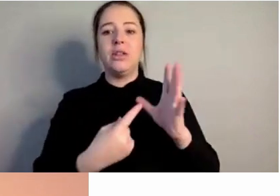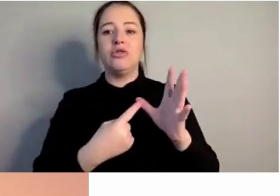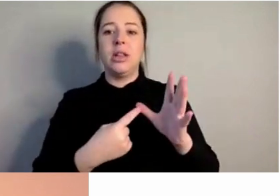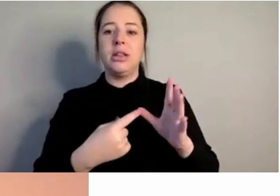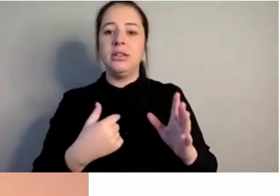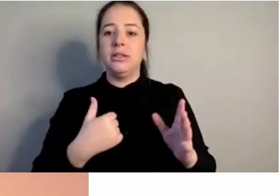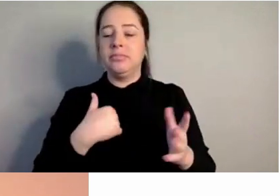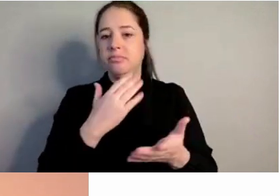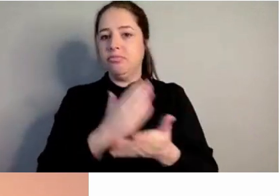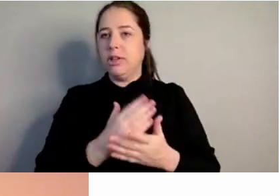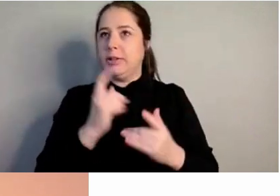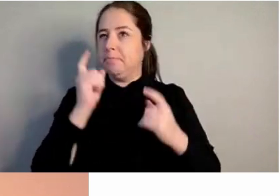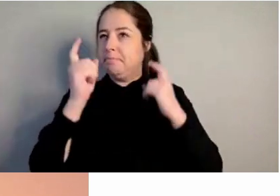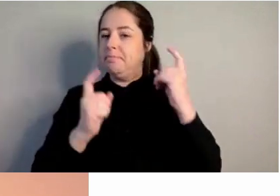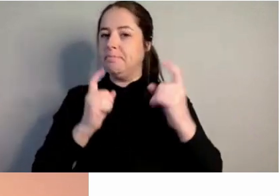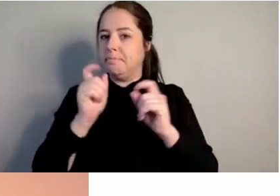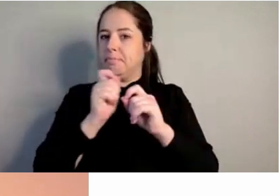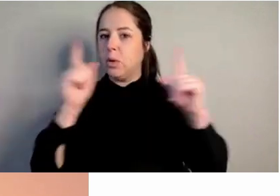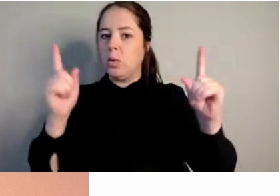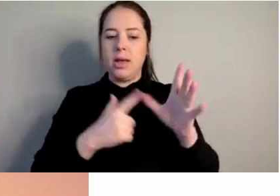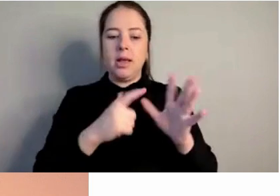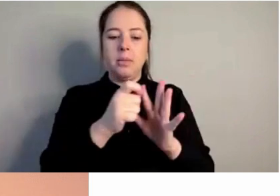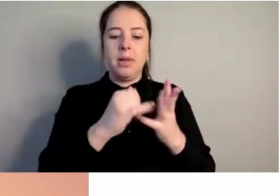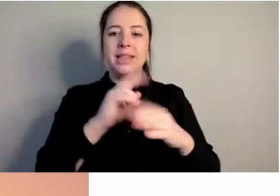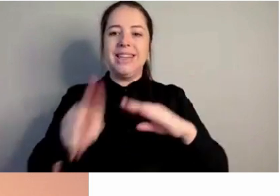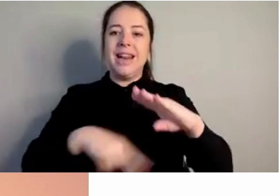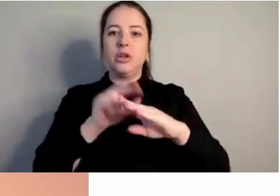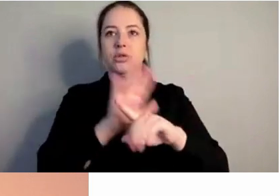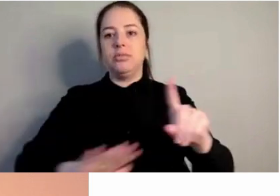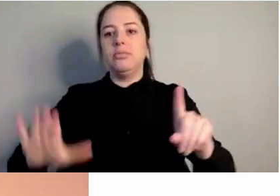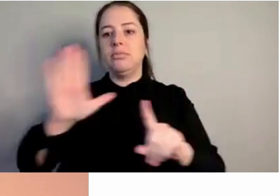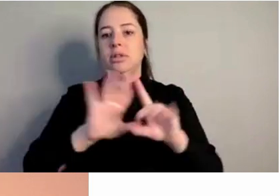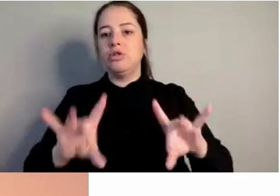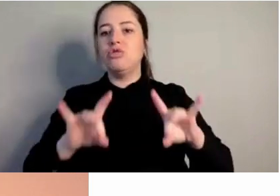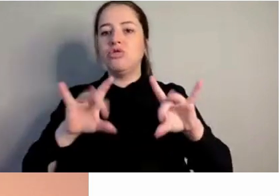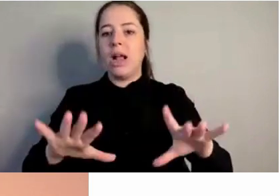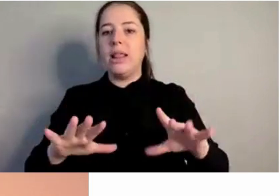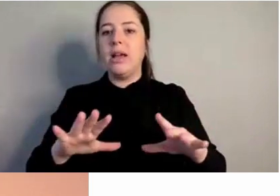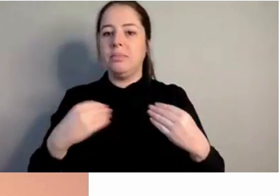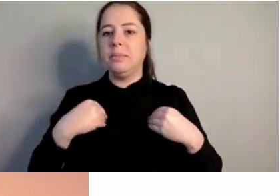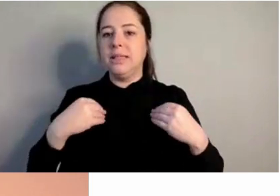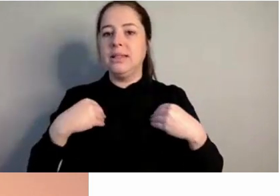that the APS is a genuinely national institution, and so one of the great pleasures of the roadshow